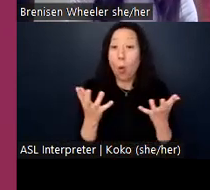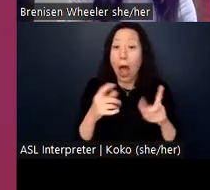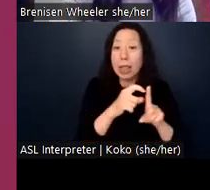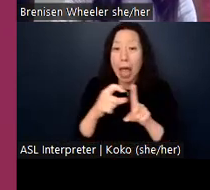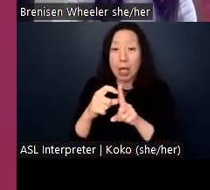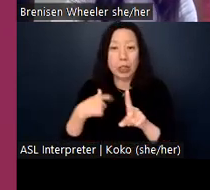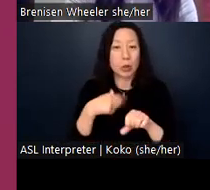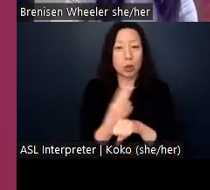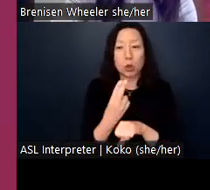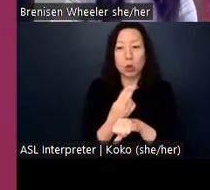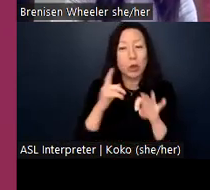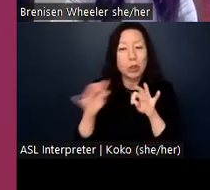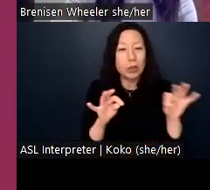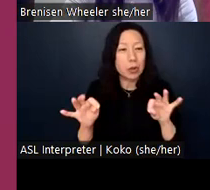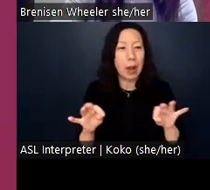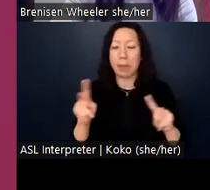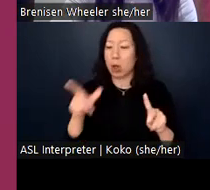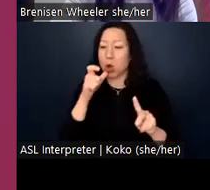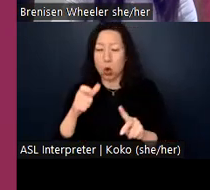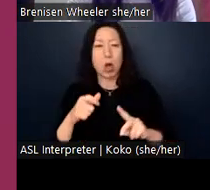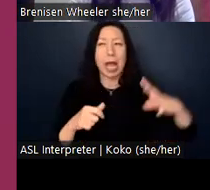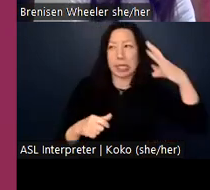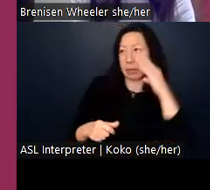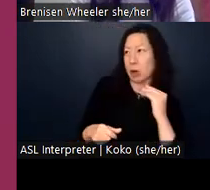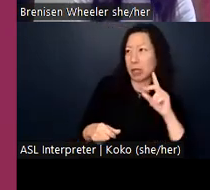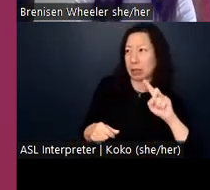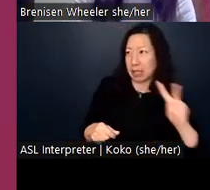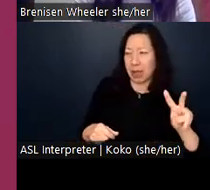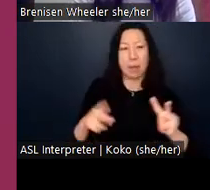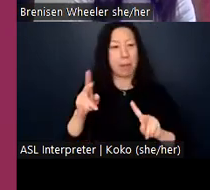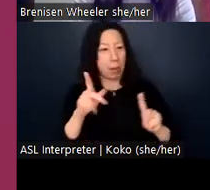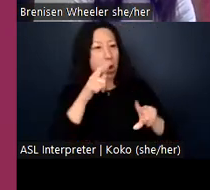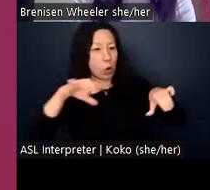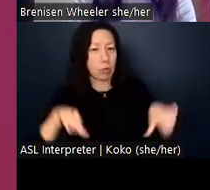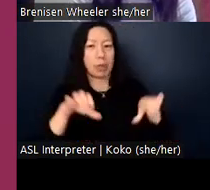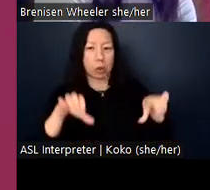in those who have the training. 12:18:31 This is apart from the northwest